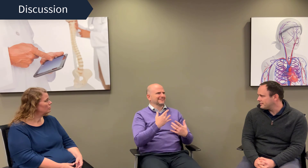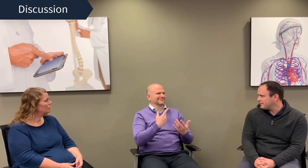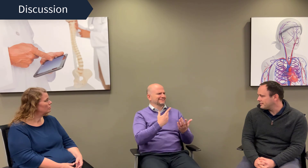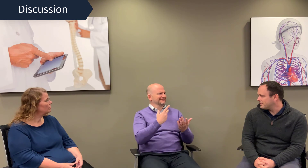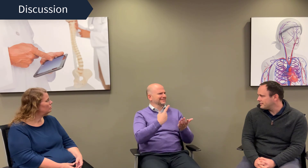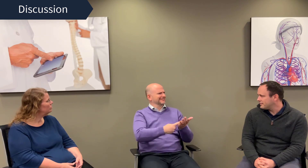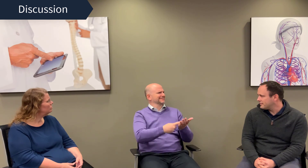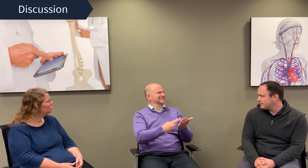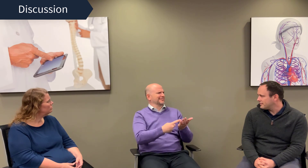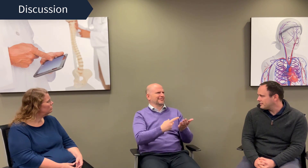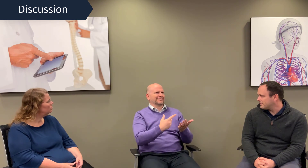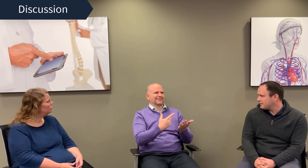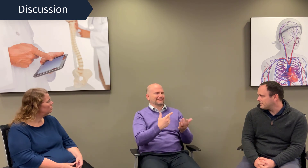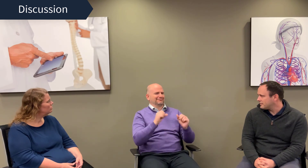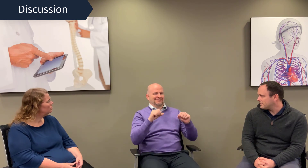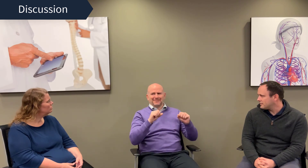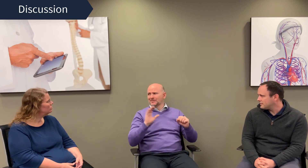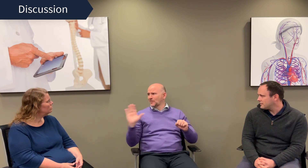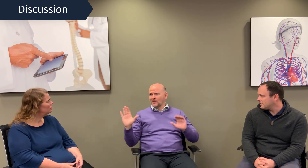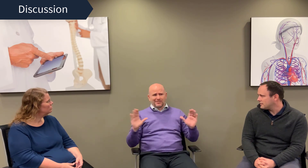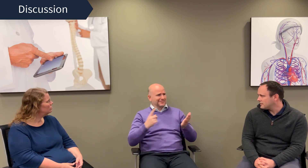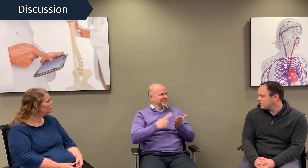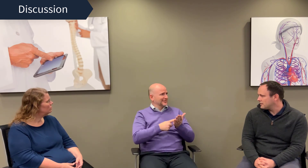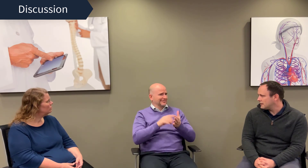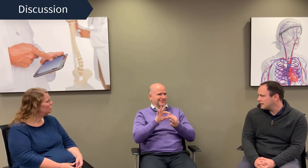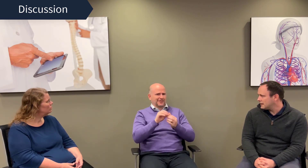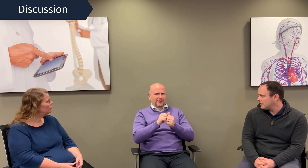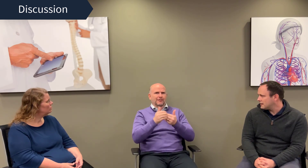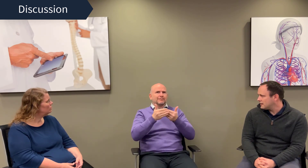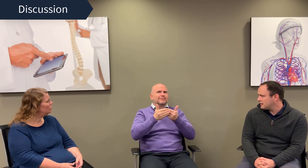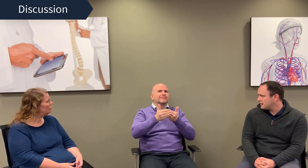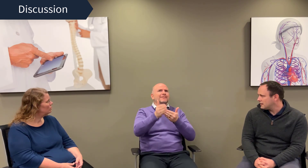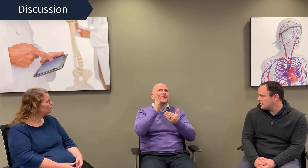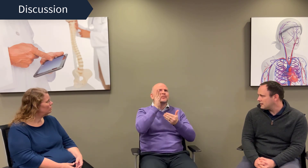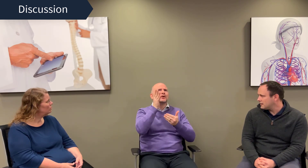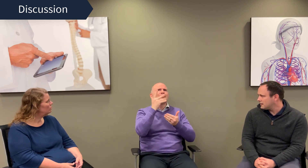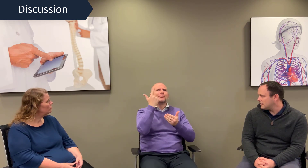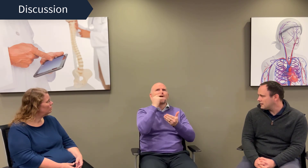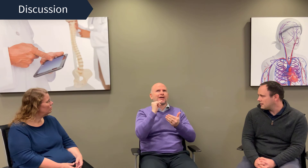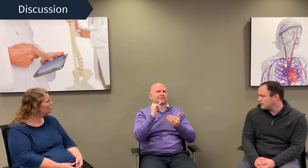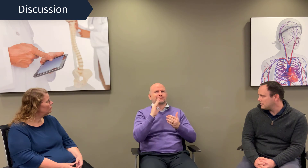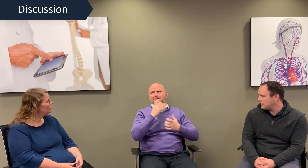Wow, this discussion has been very interesting. Talking about the future,